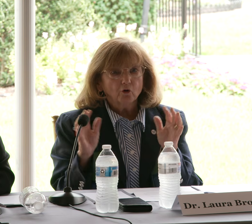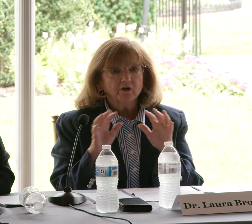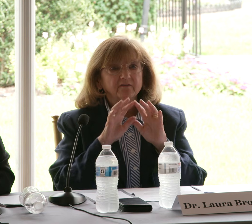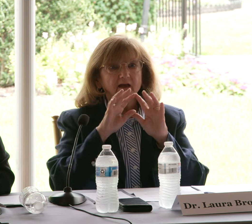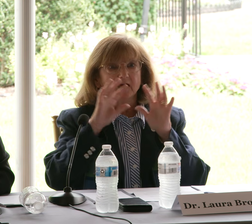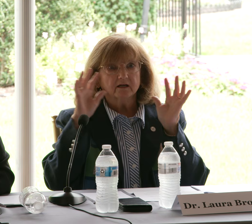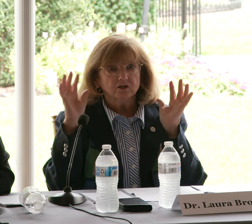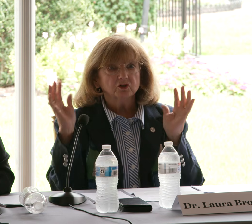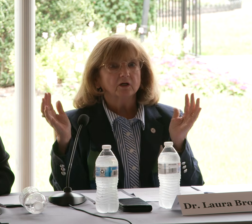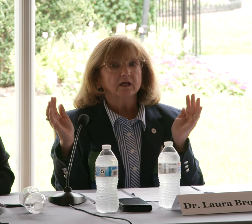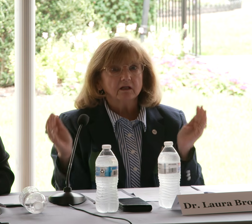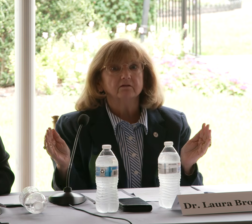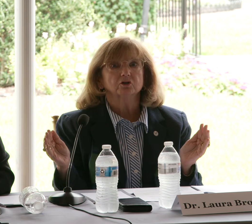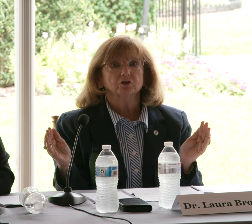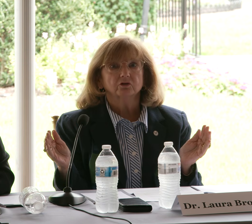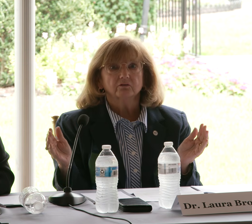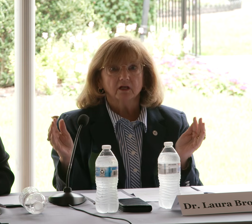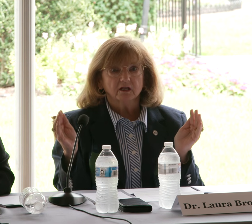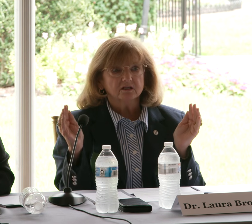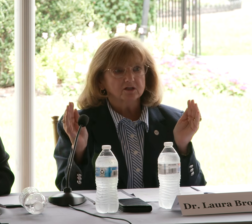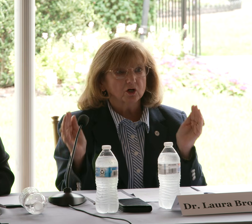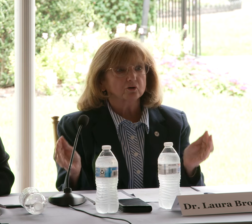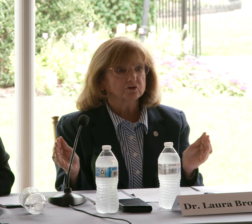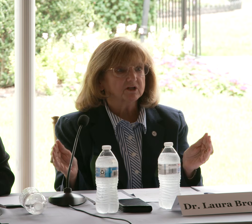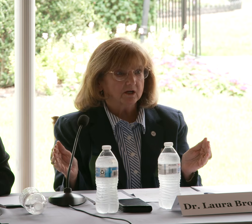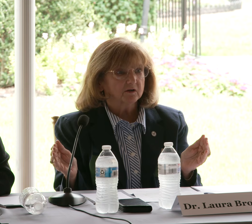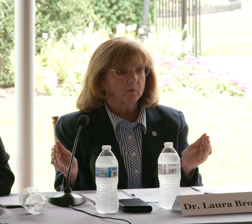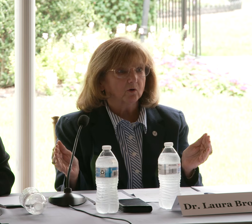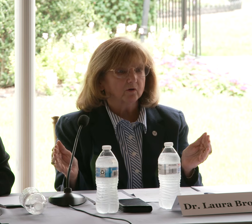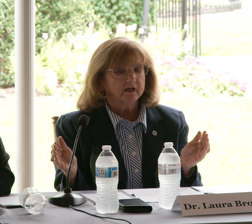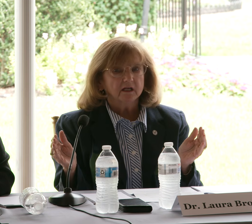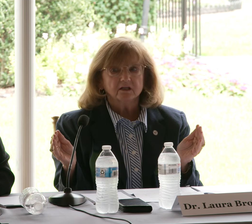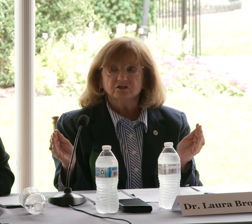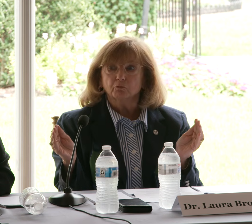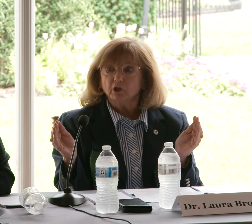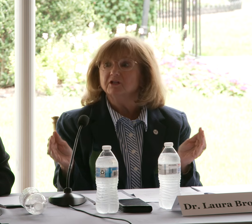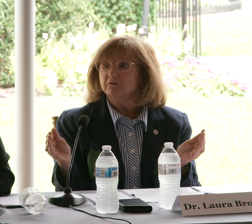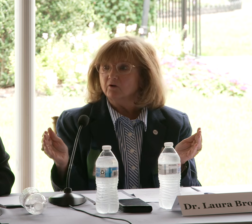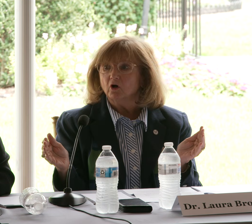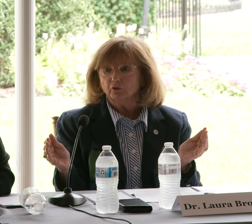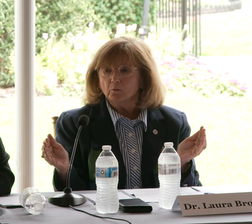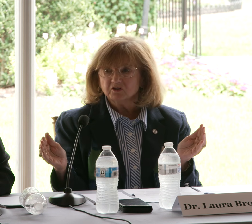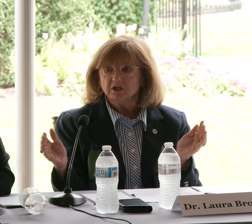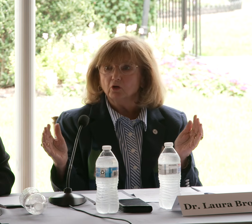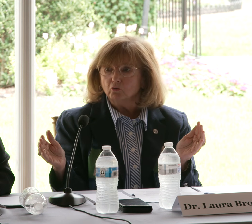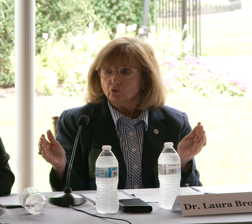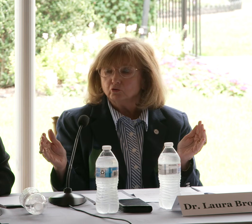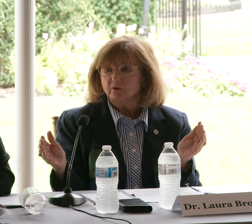turning that into English that is understandable is really difficult. You almost need Google